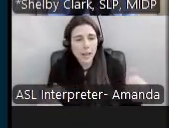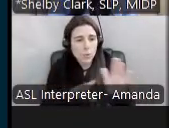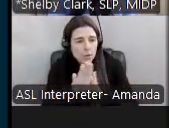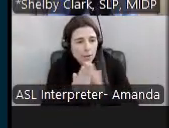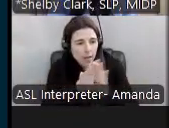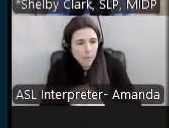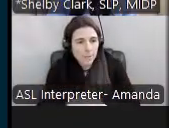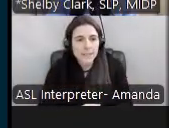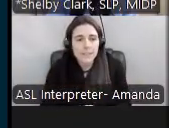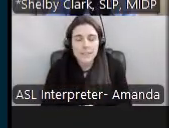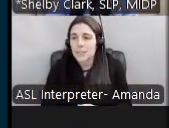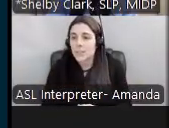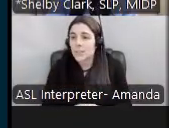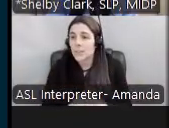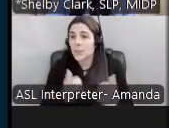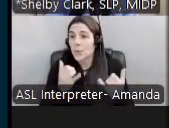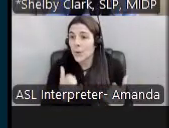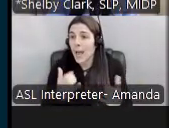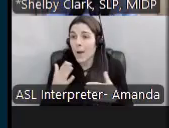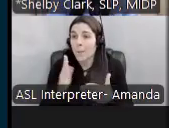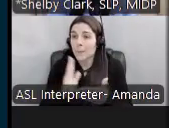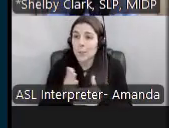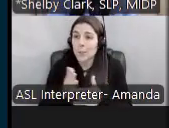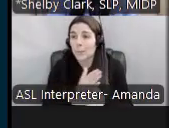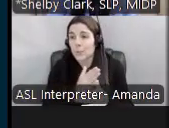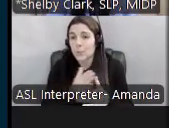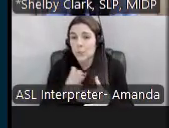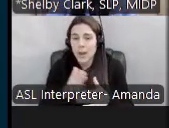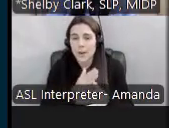so I'm going to stop sharing and turn the time over to her.